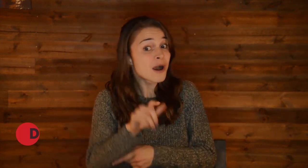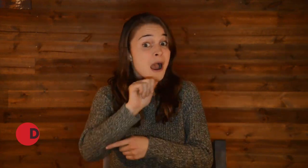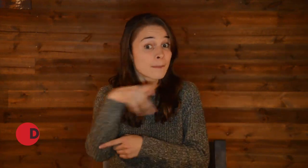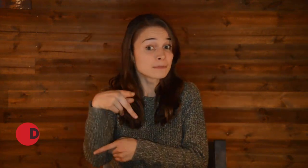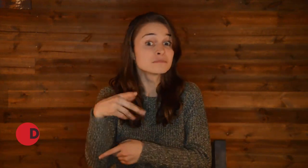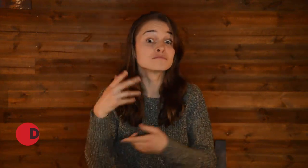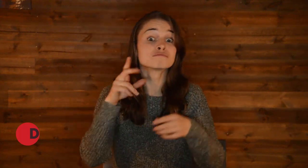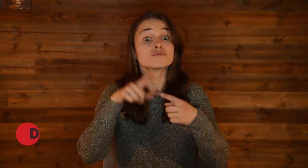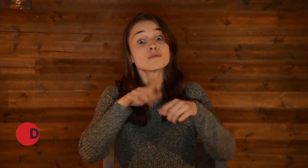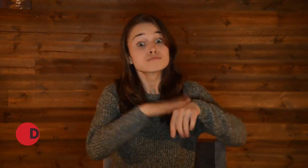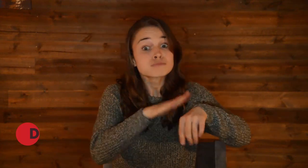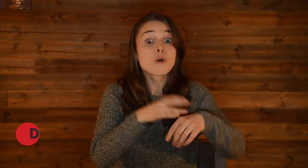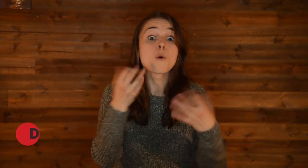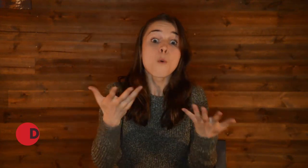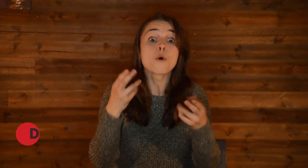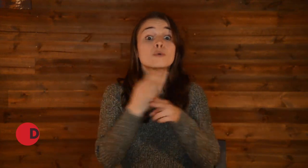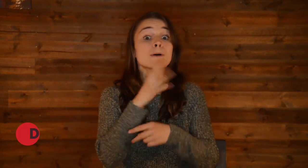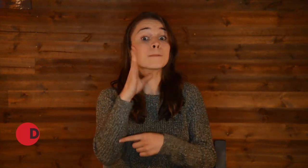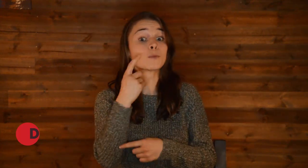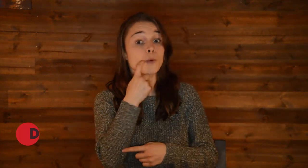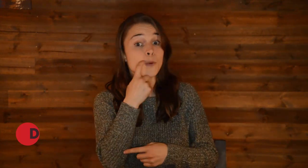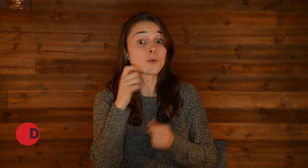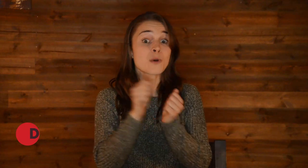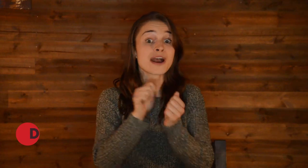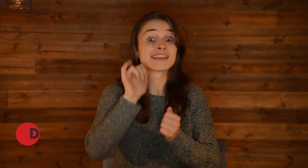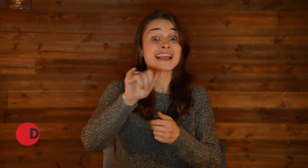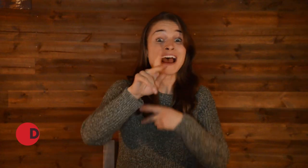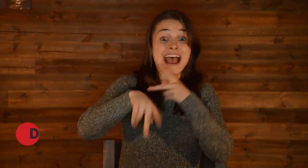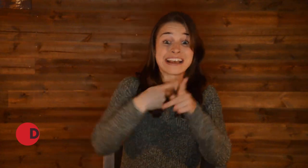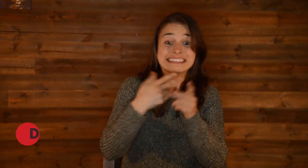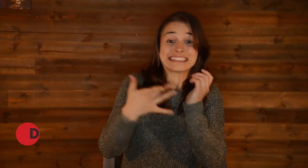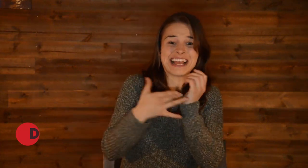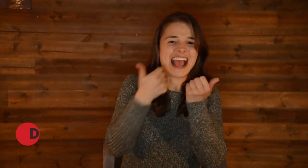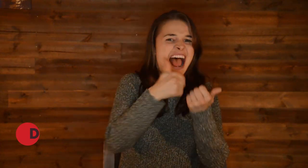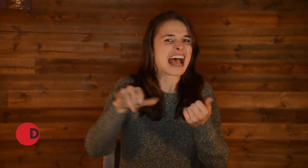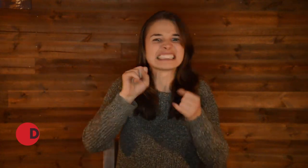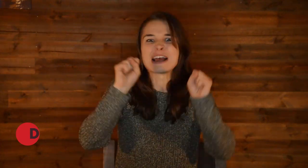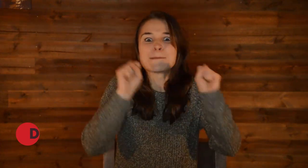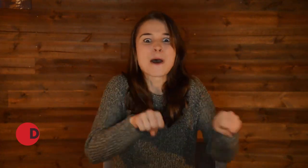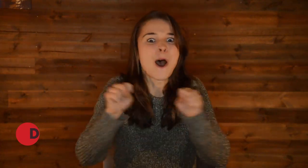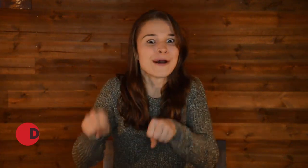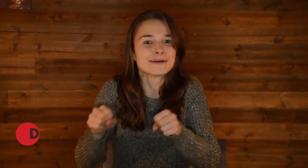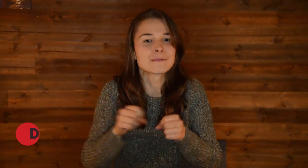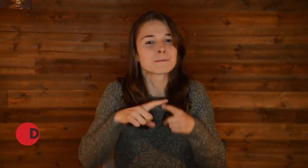download an app to alert you, or use bluetooth.